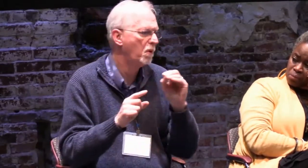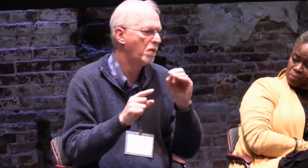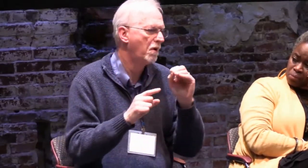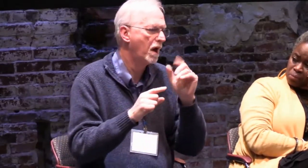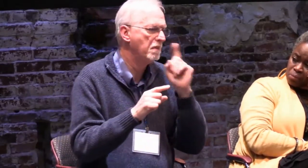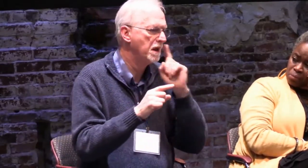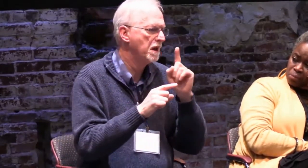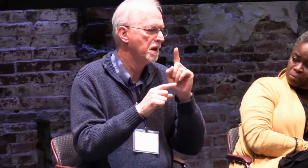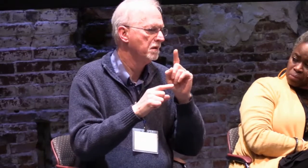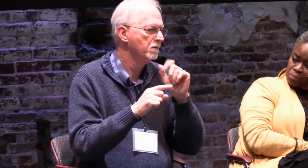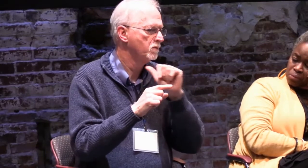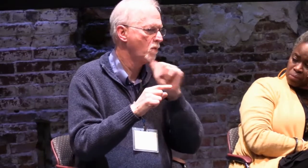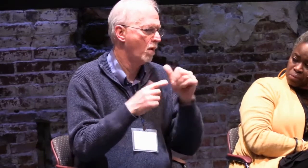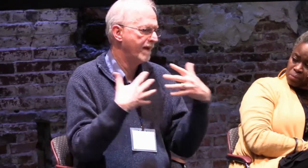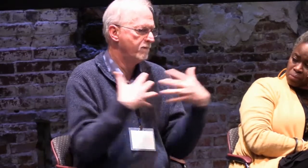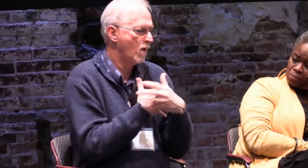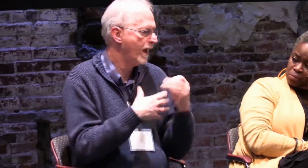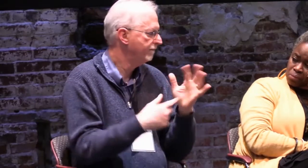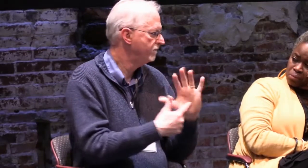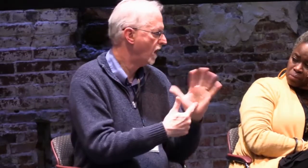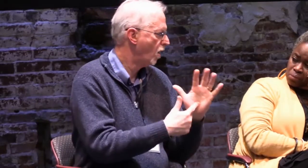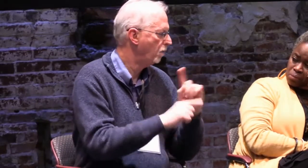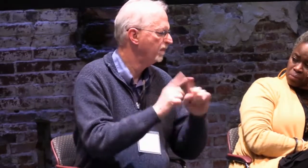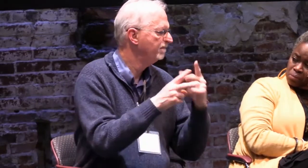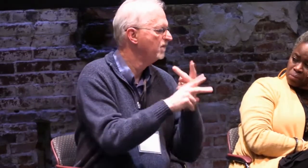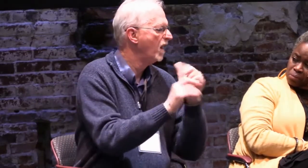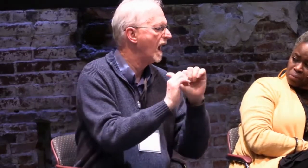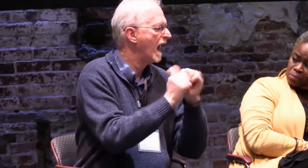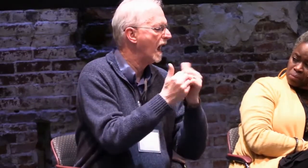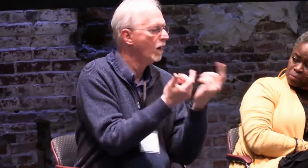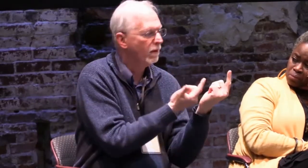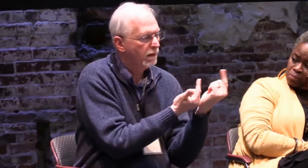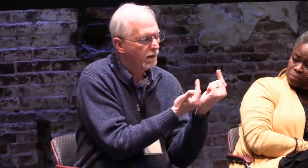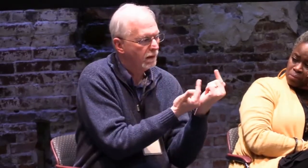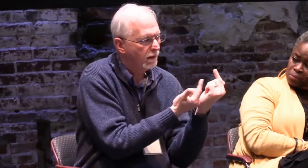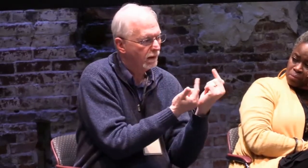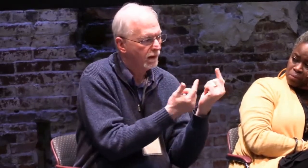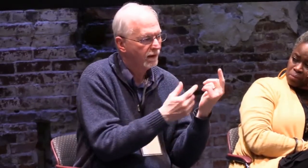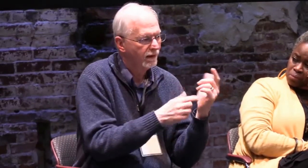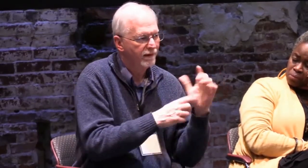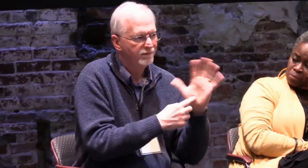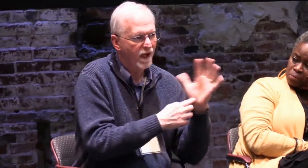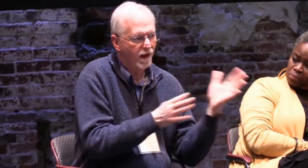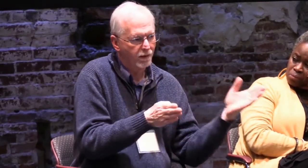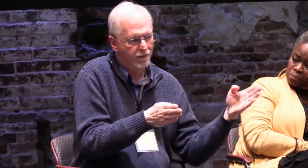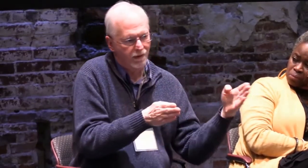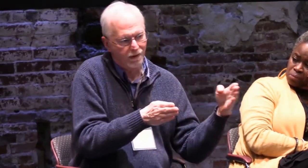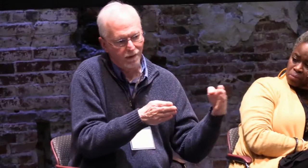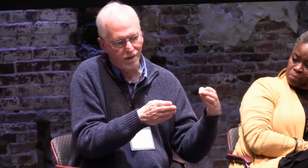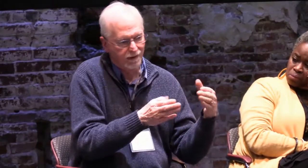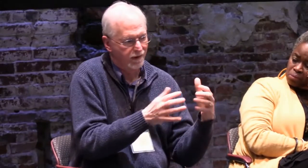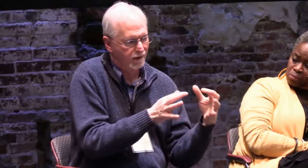They can, through this technology, but don't be afraid of video, but to embrace it,